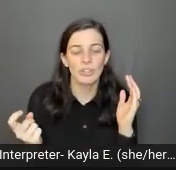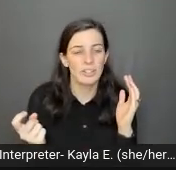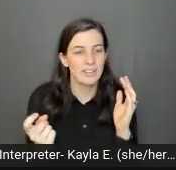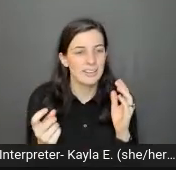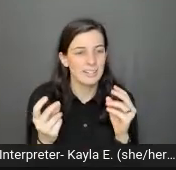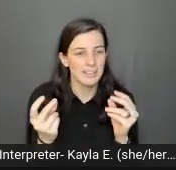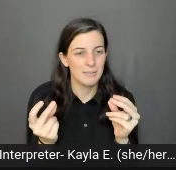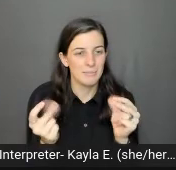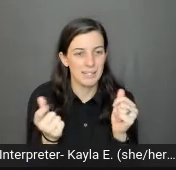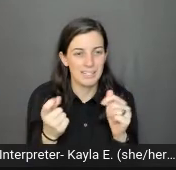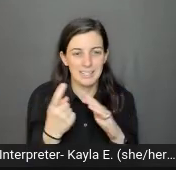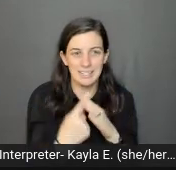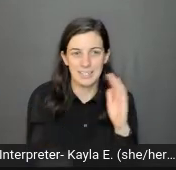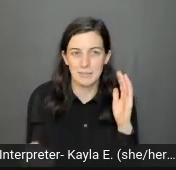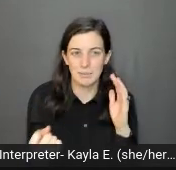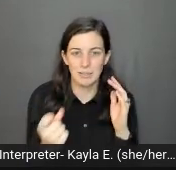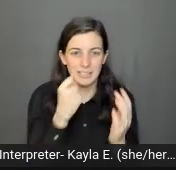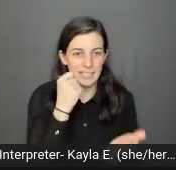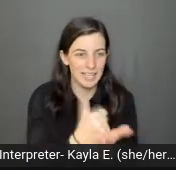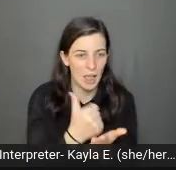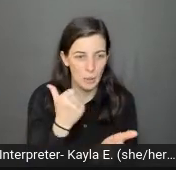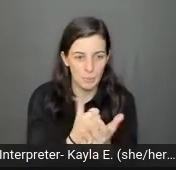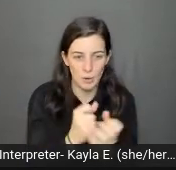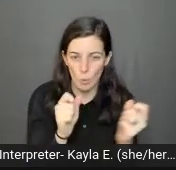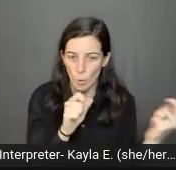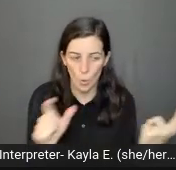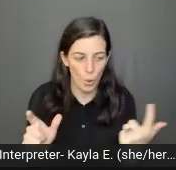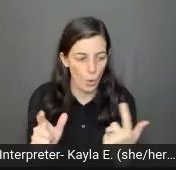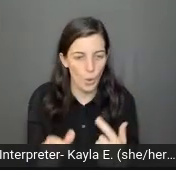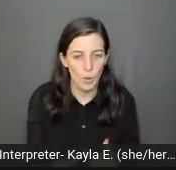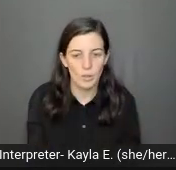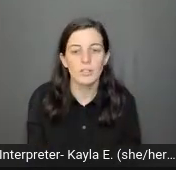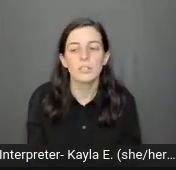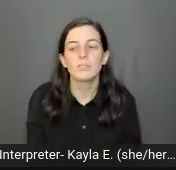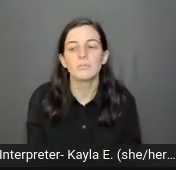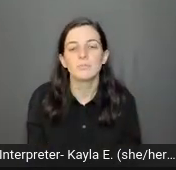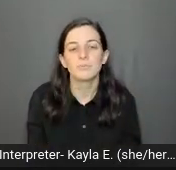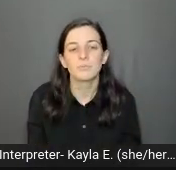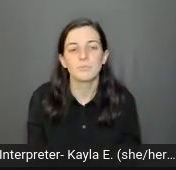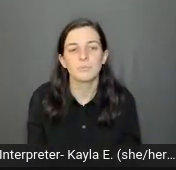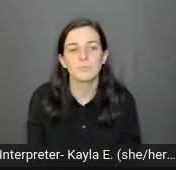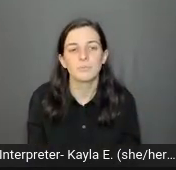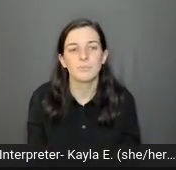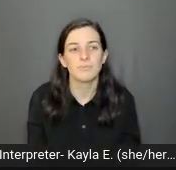that's not at all helpful, okay? Now, focus, it's on that. It actually is a link.